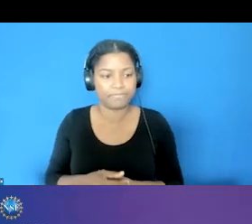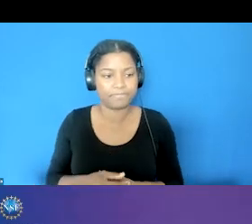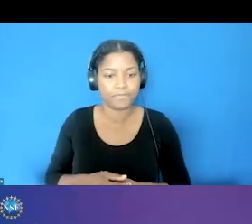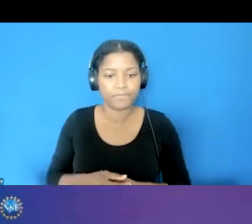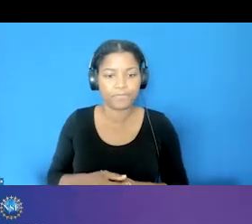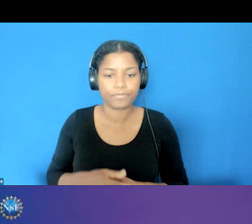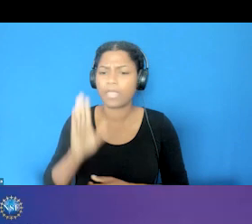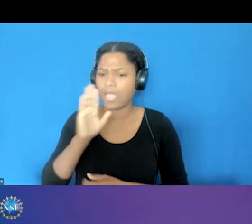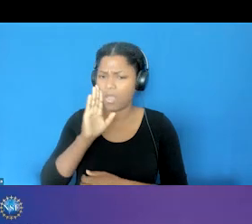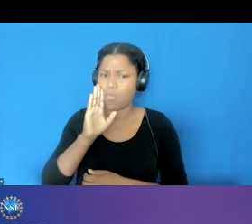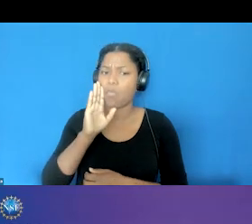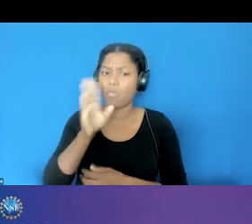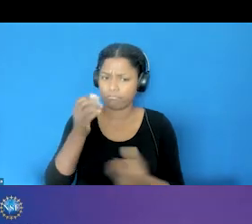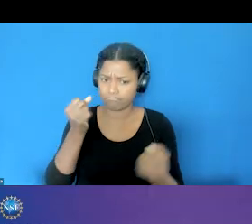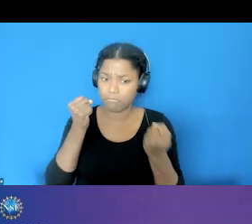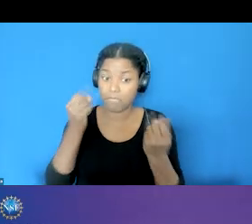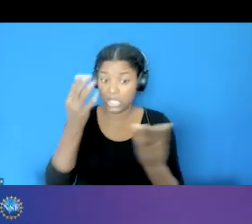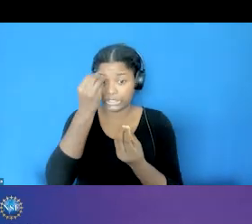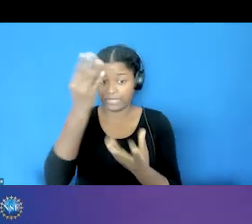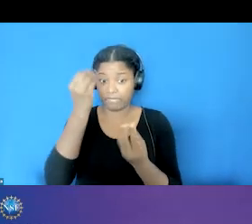Jannele Gosey: We will give much information as we can during this session.